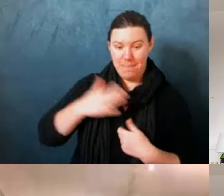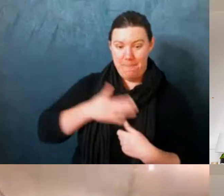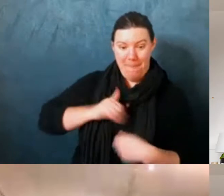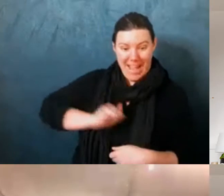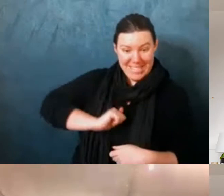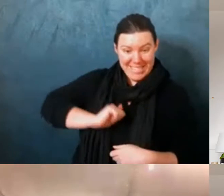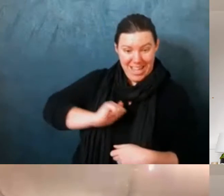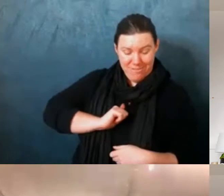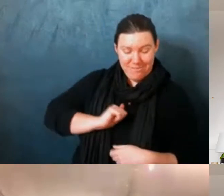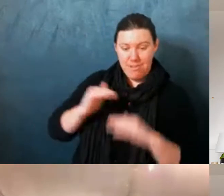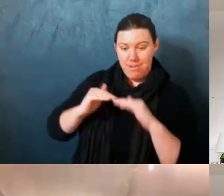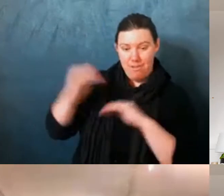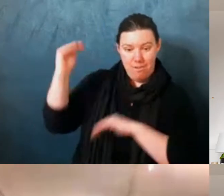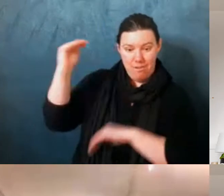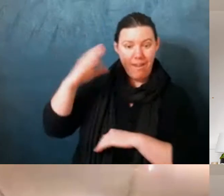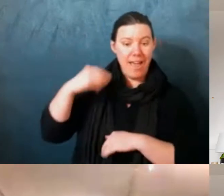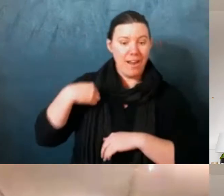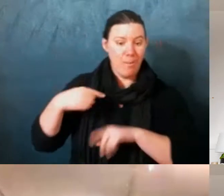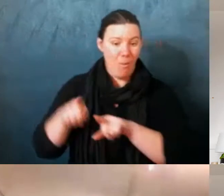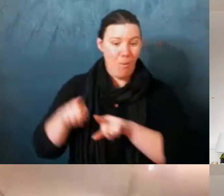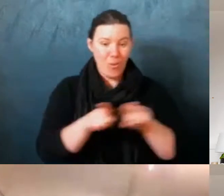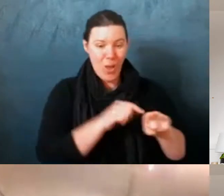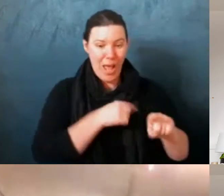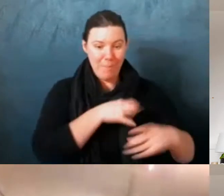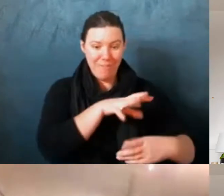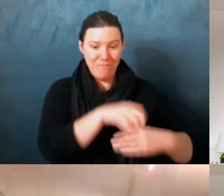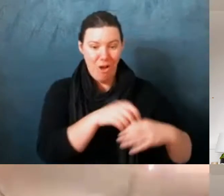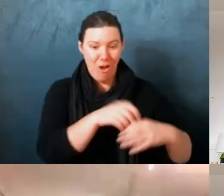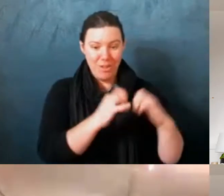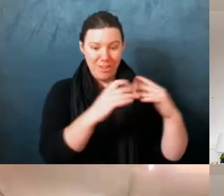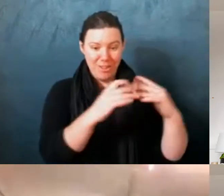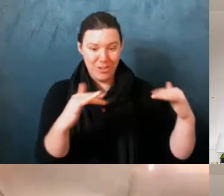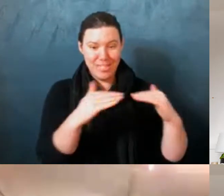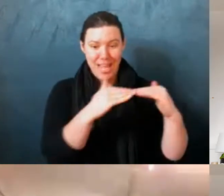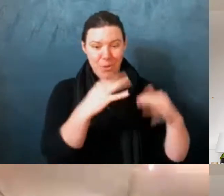equity and inclusion, and being in the center